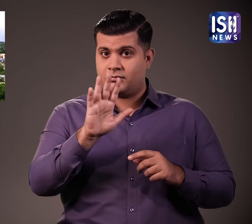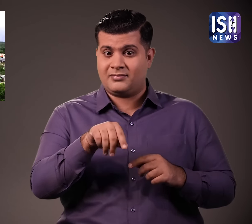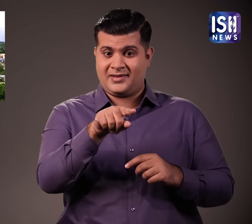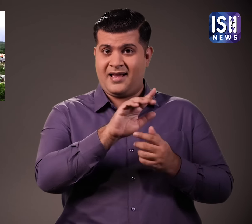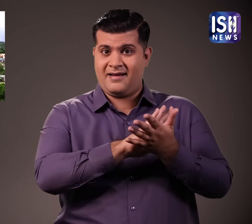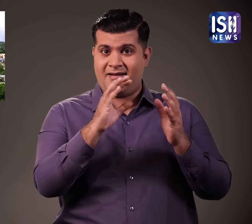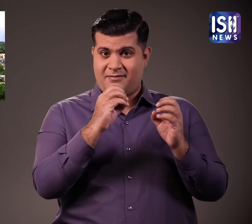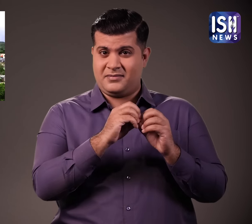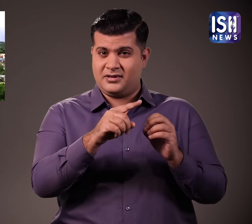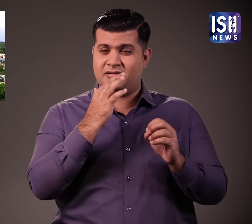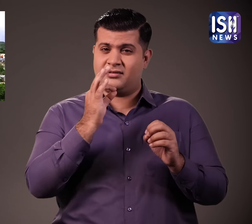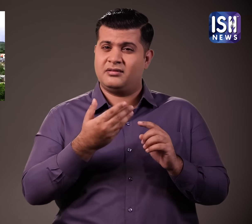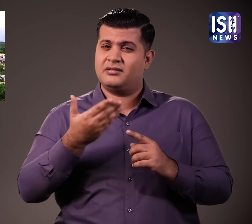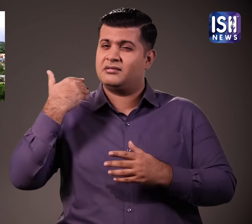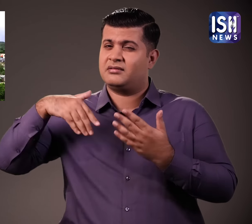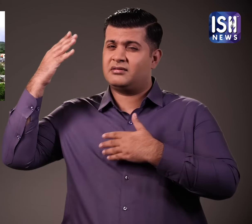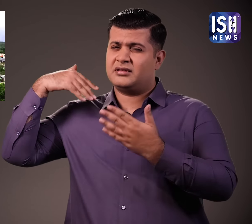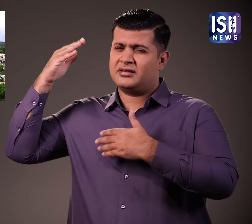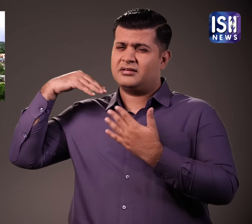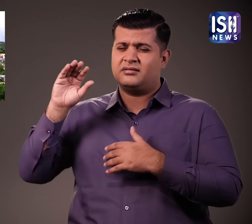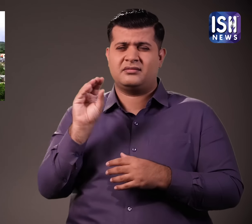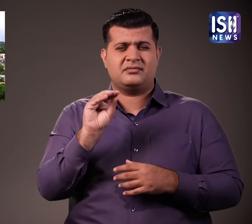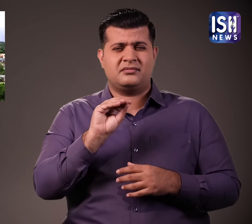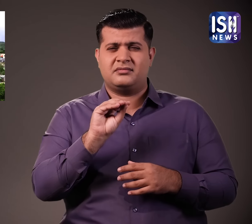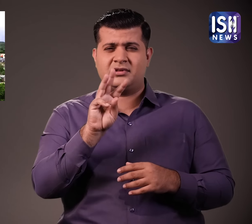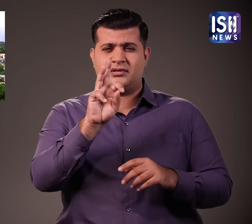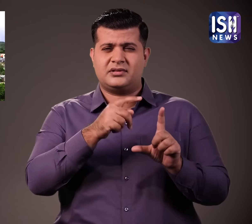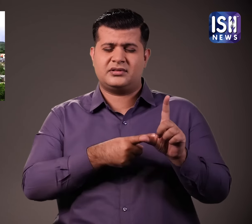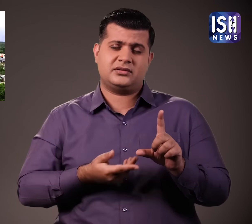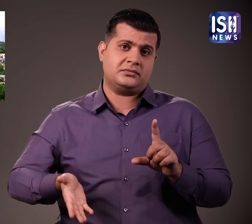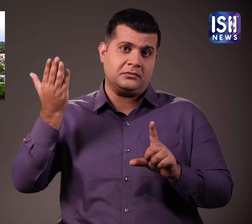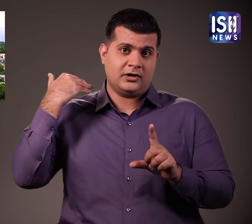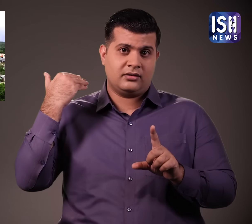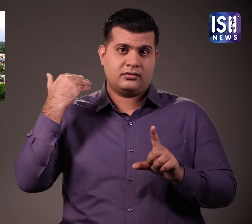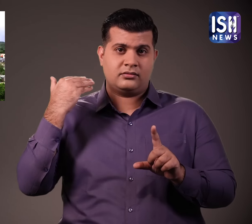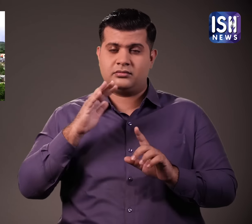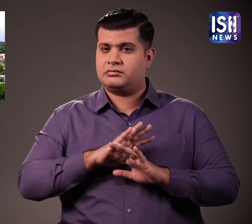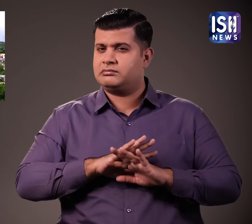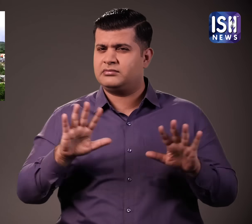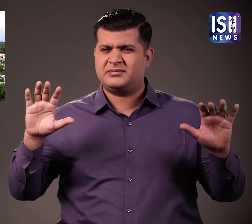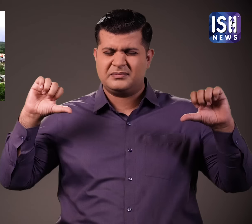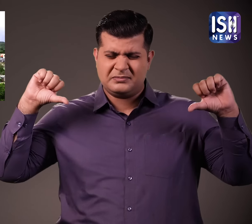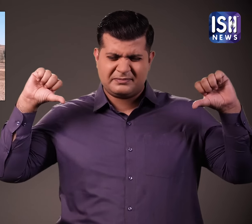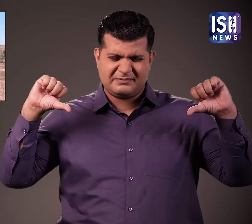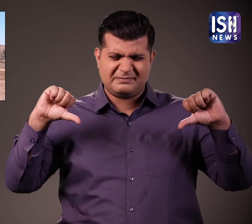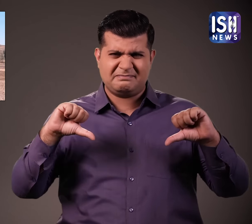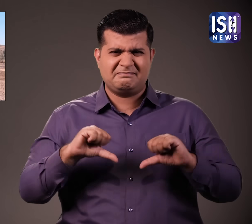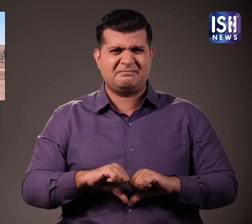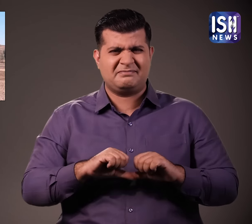About 30 years back, this village was in a terrible condition.